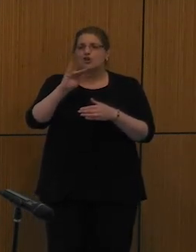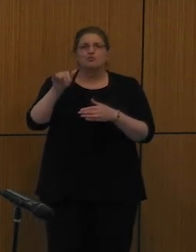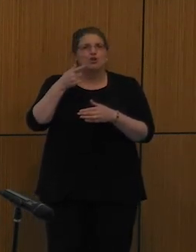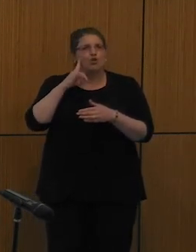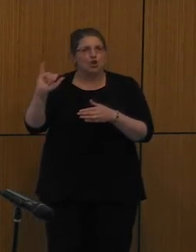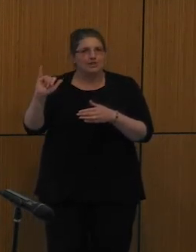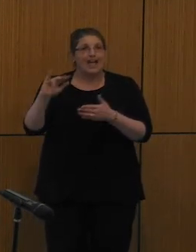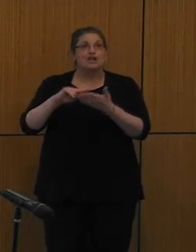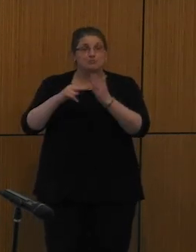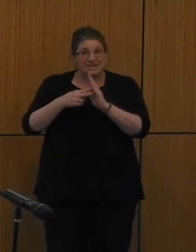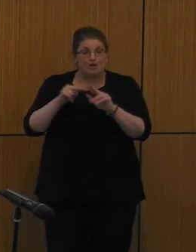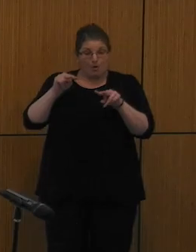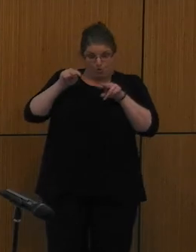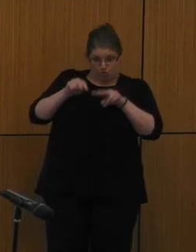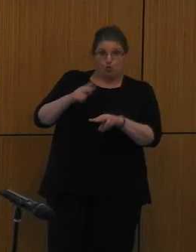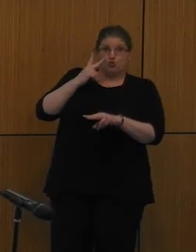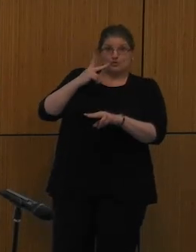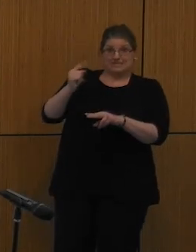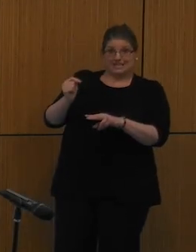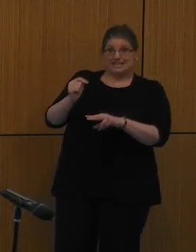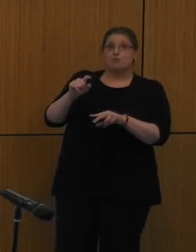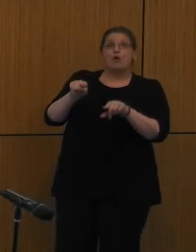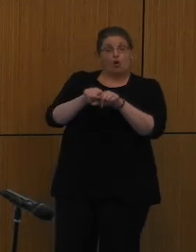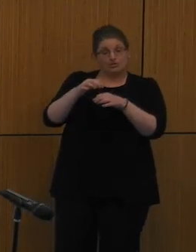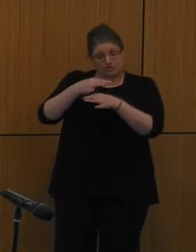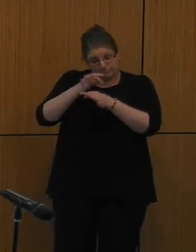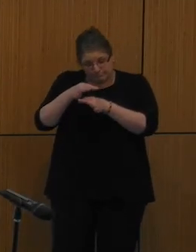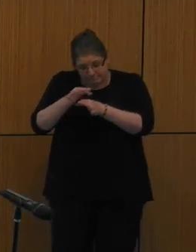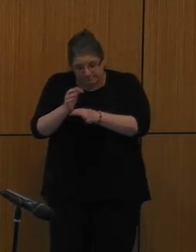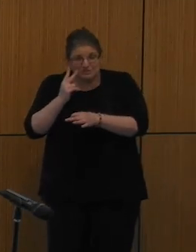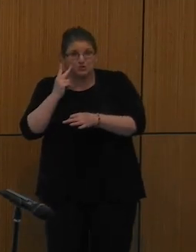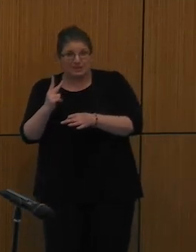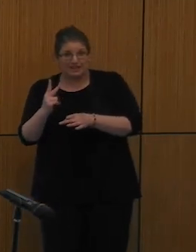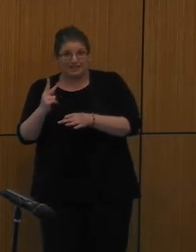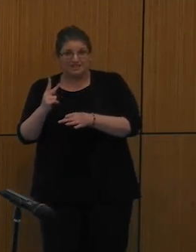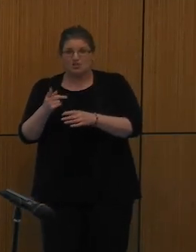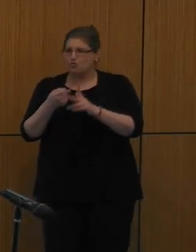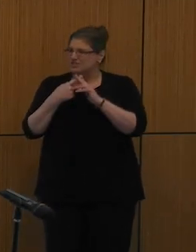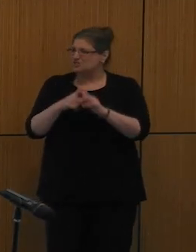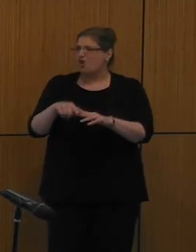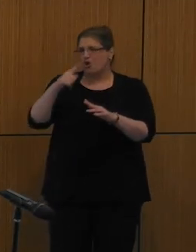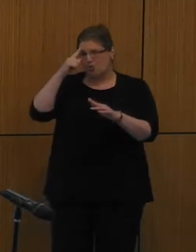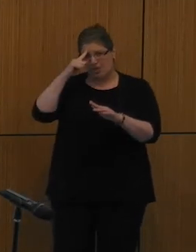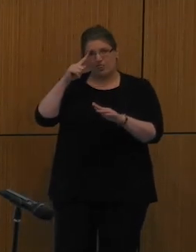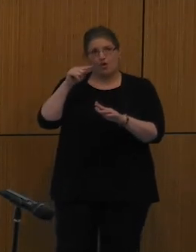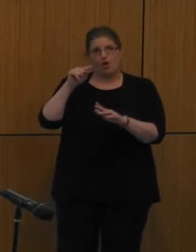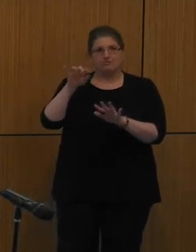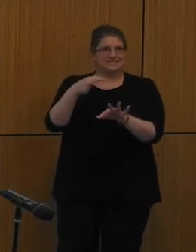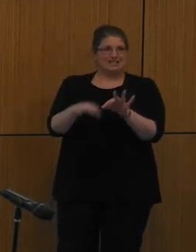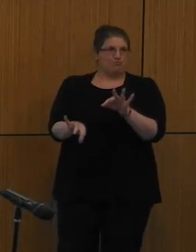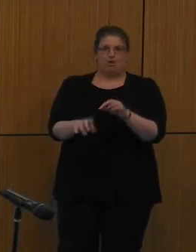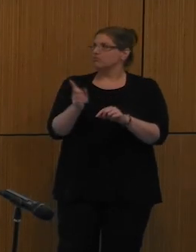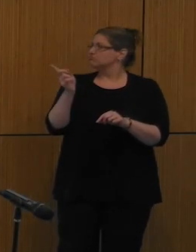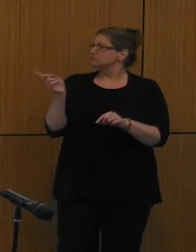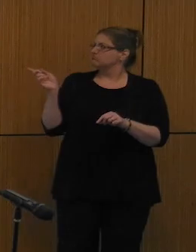And then also what can we see on a microscopic level? So when we first started this, we thought it would be this simple. We have a nerve